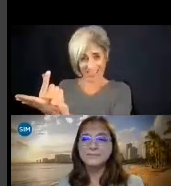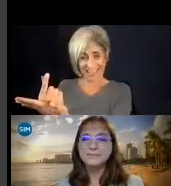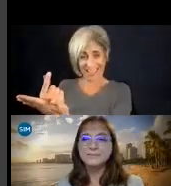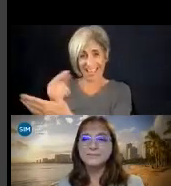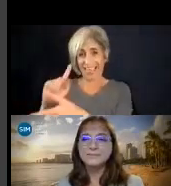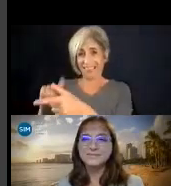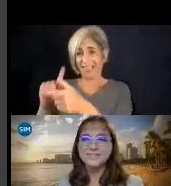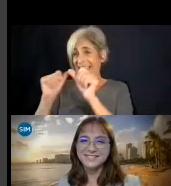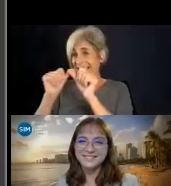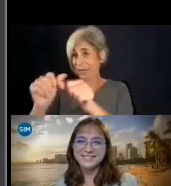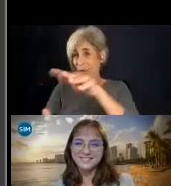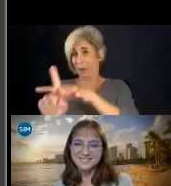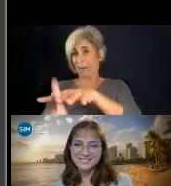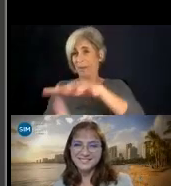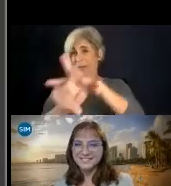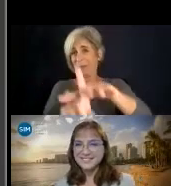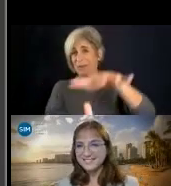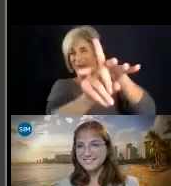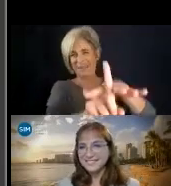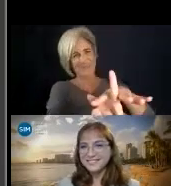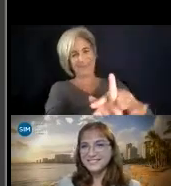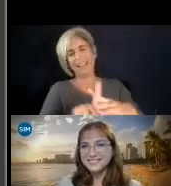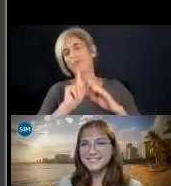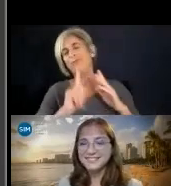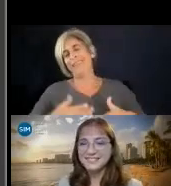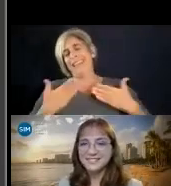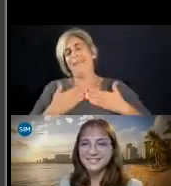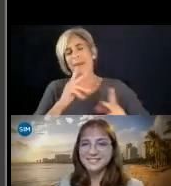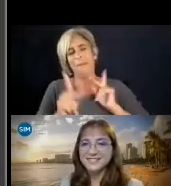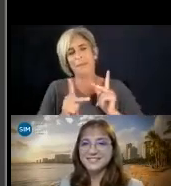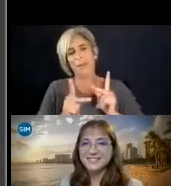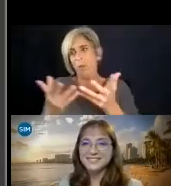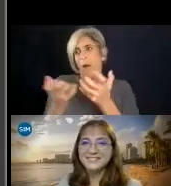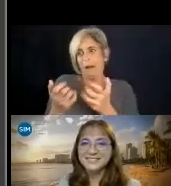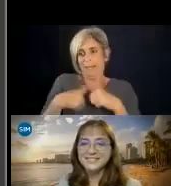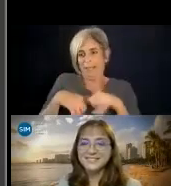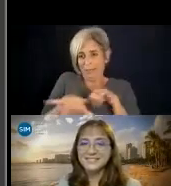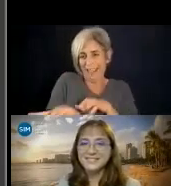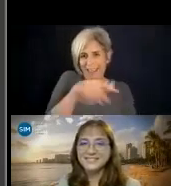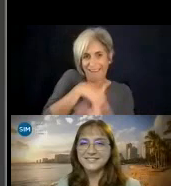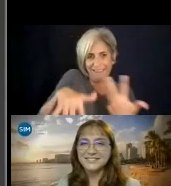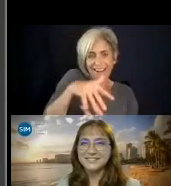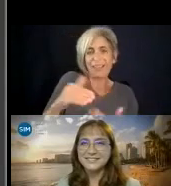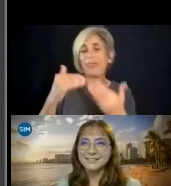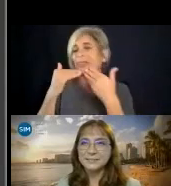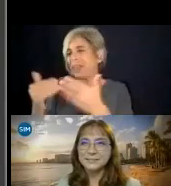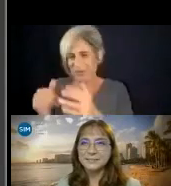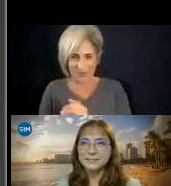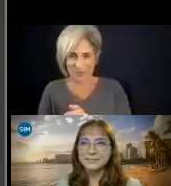So, I was really glad that people kept me around so to speak. So, thank you so much.